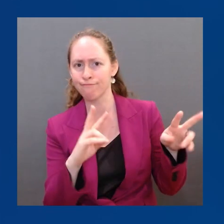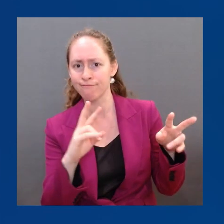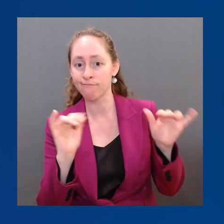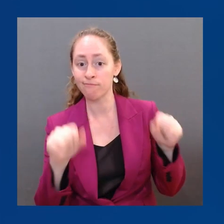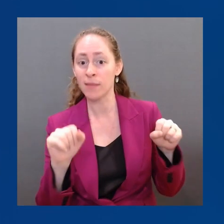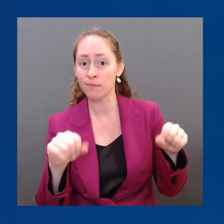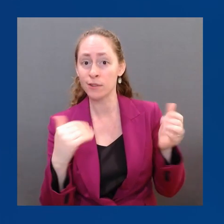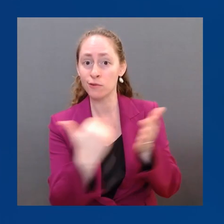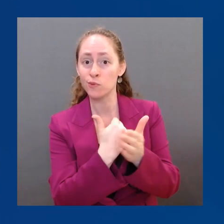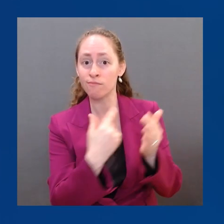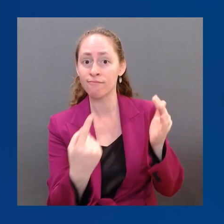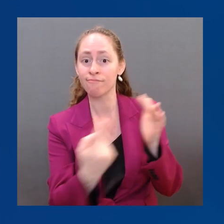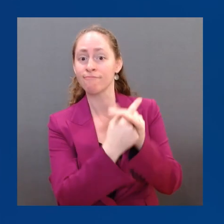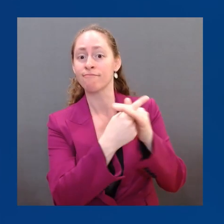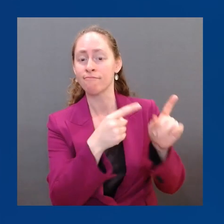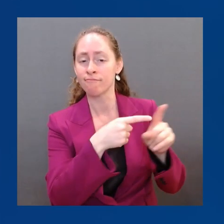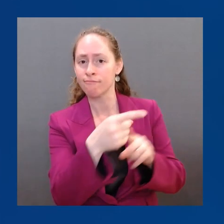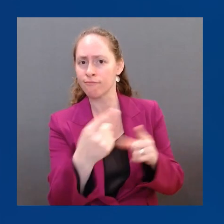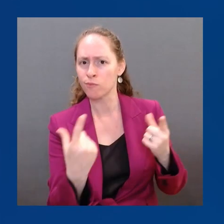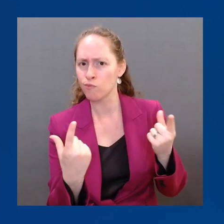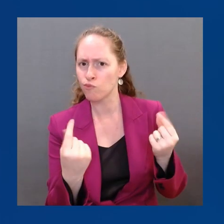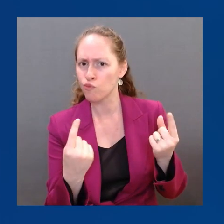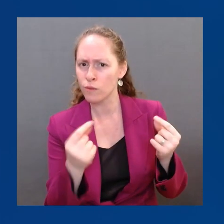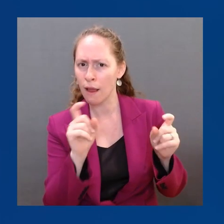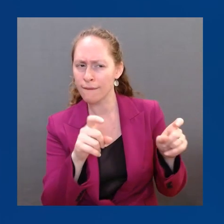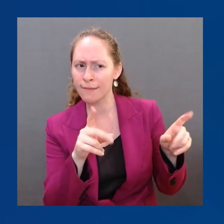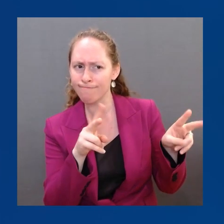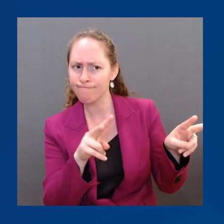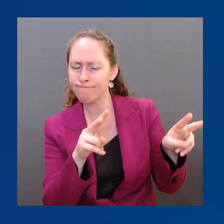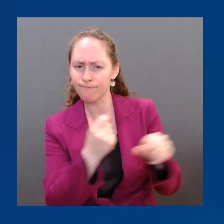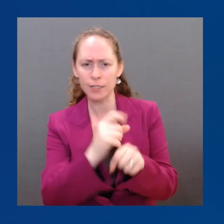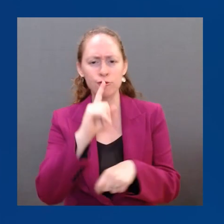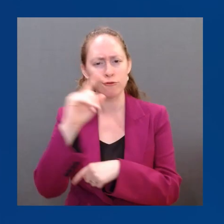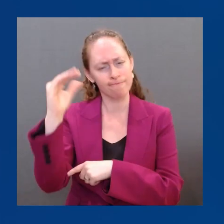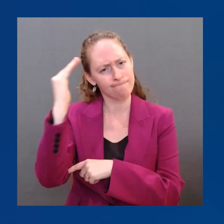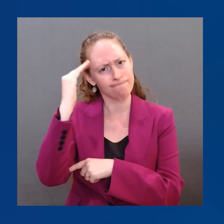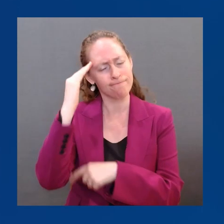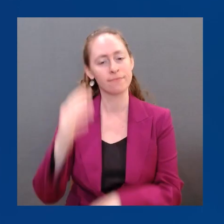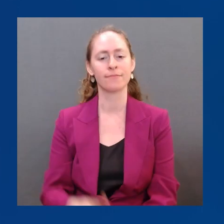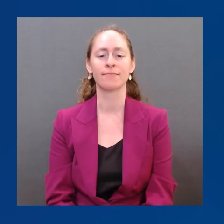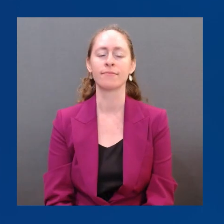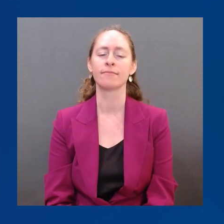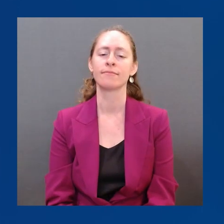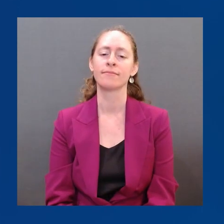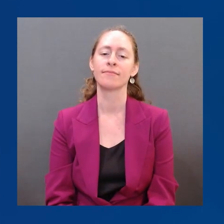And then last, but certainly not least, is we've got to take a very glo- much a global footing, a global strategy,